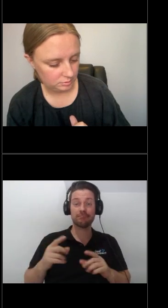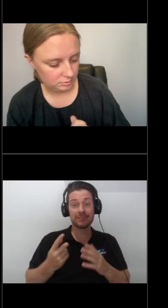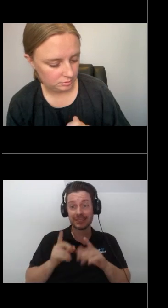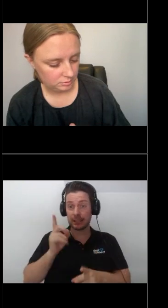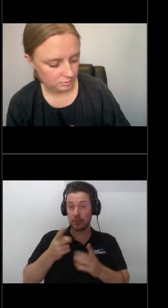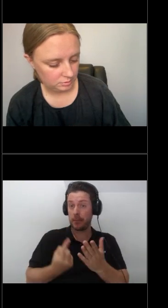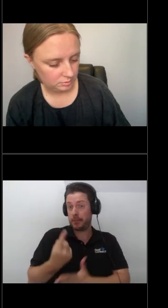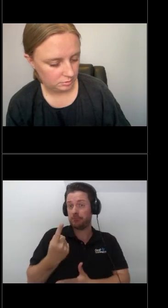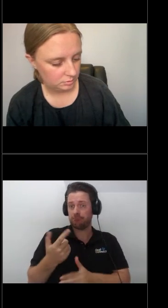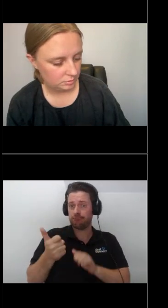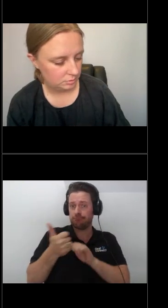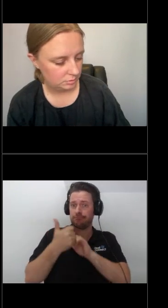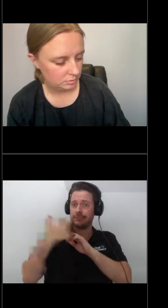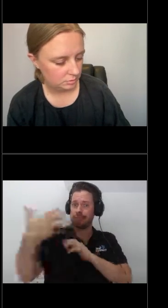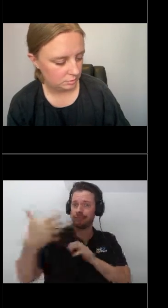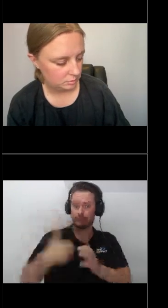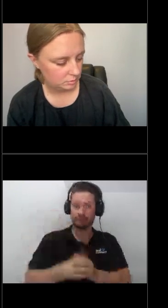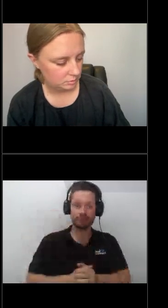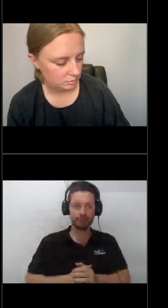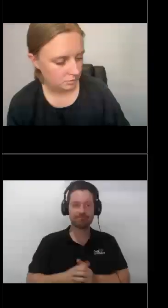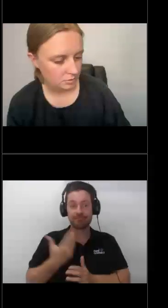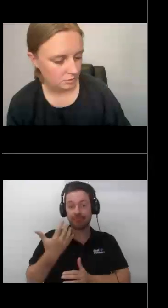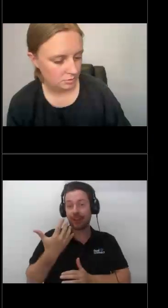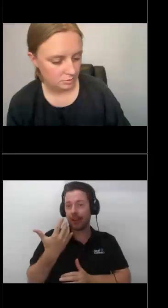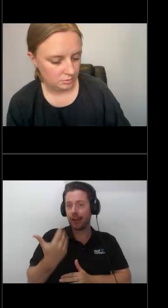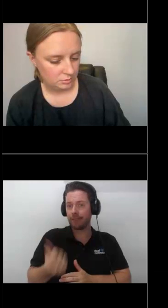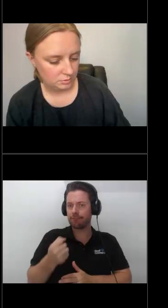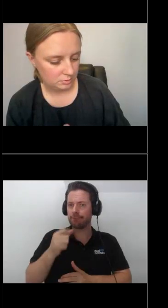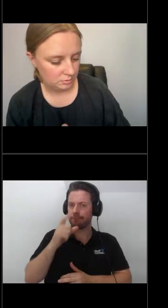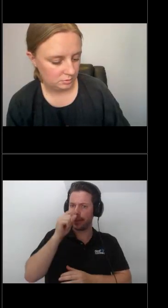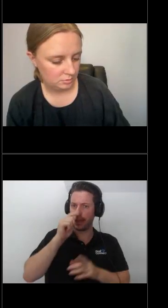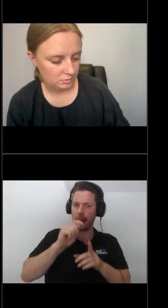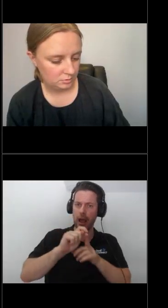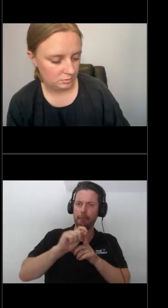So there is an avenue of appeal to the Queensland Court of Appeal. So